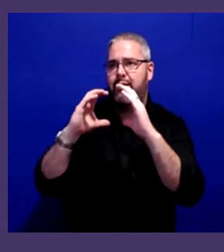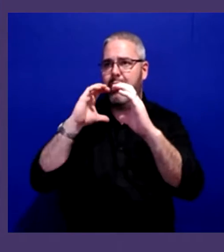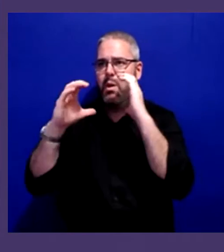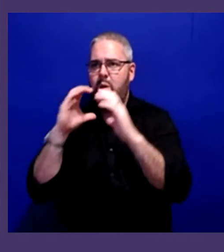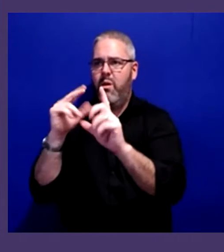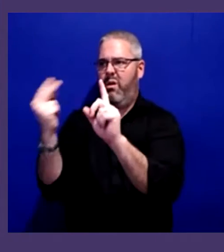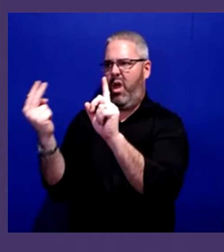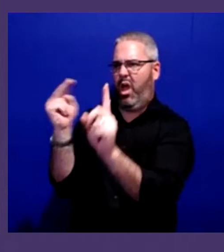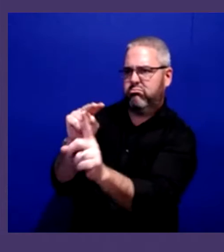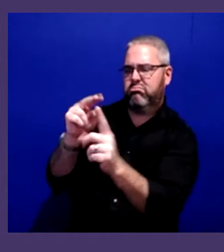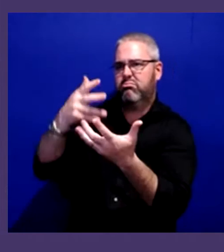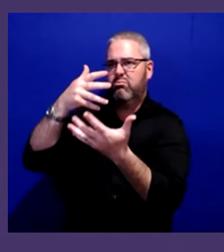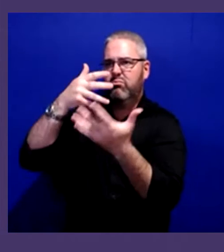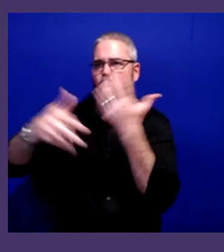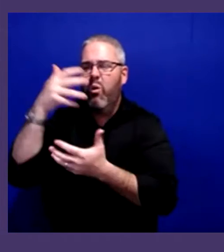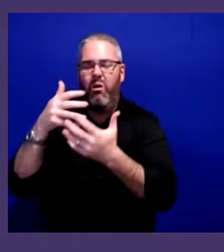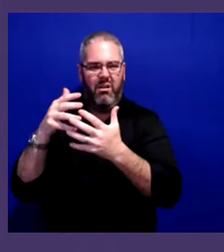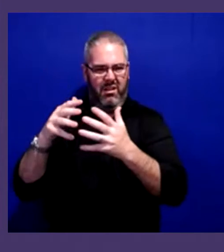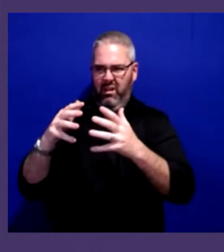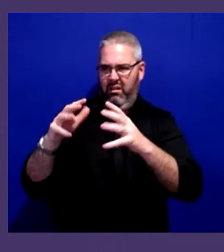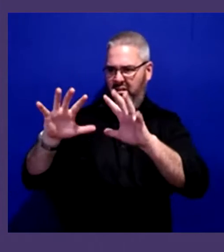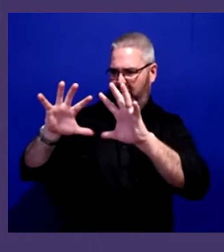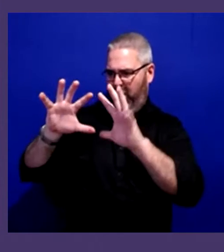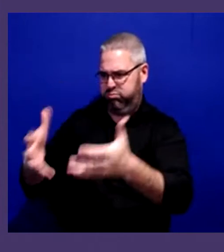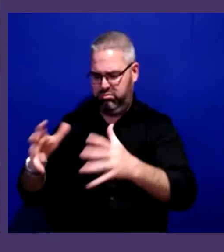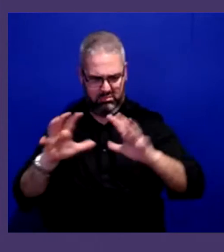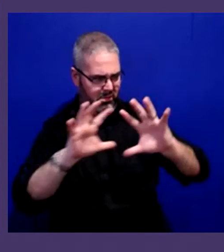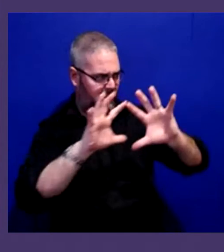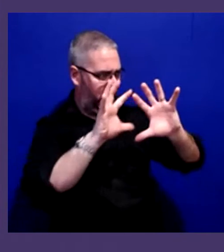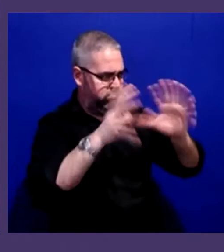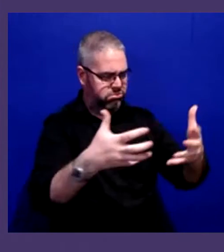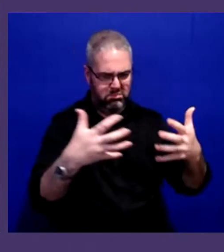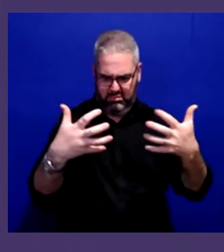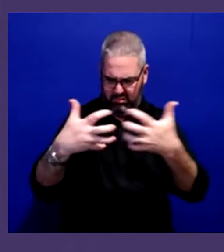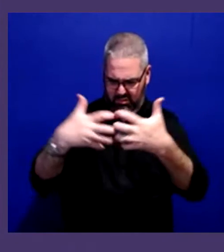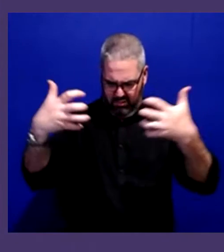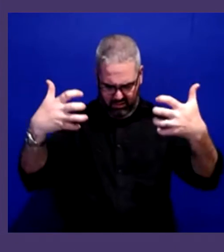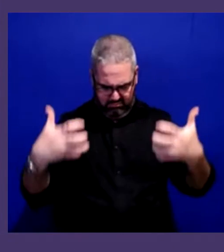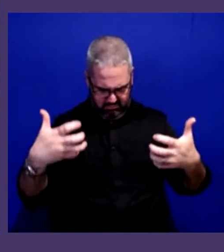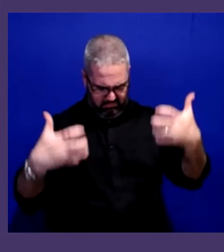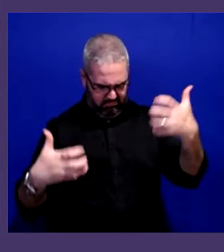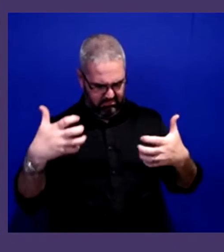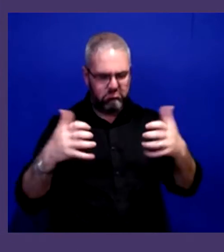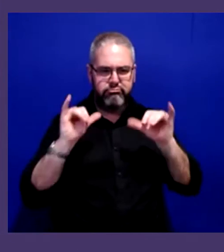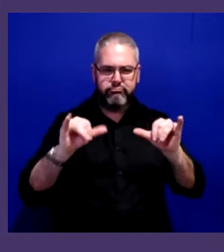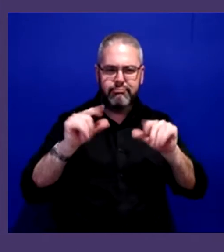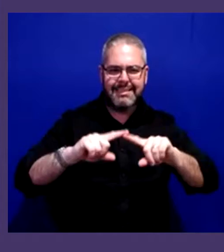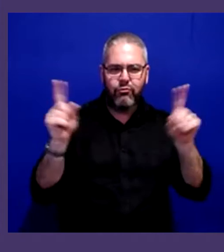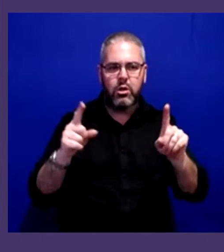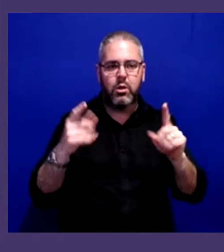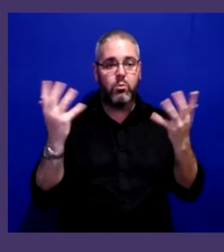It has been estimated that around 15-22 percent of